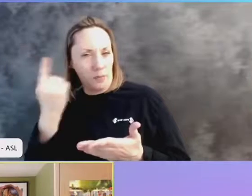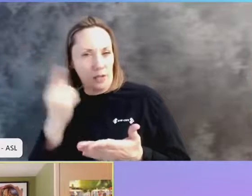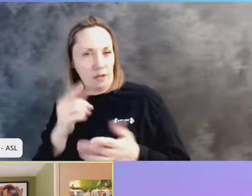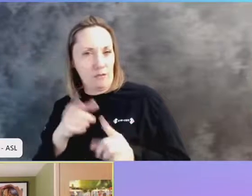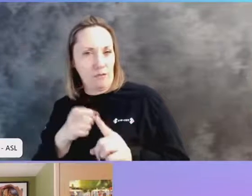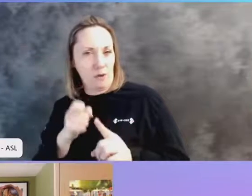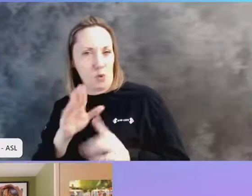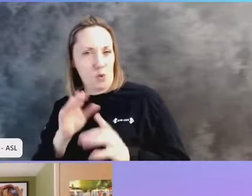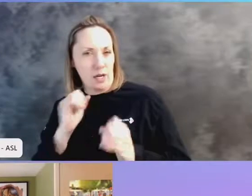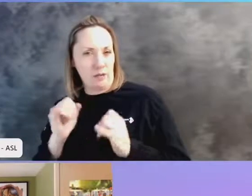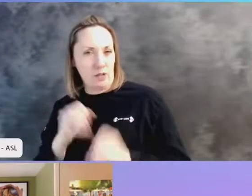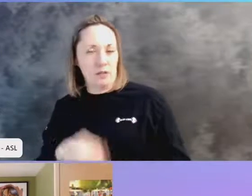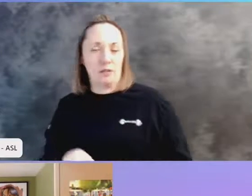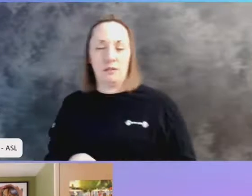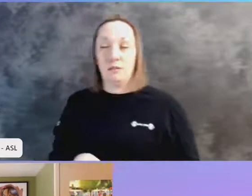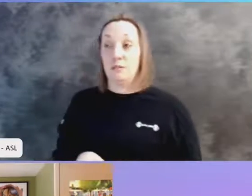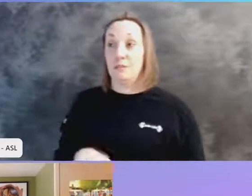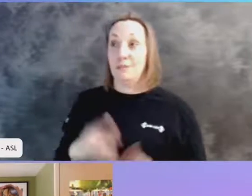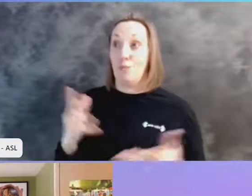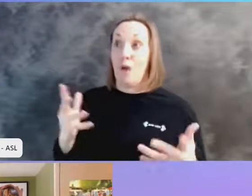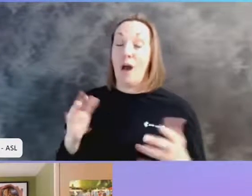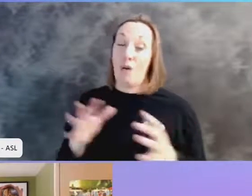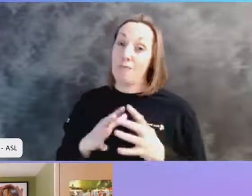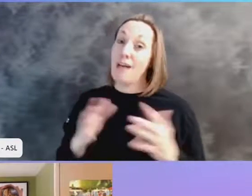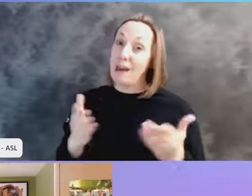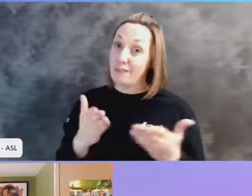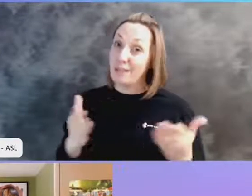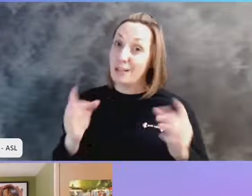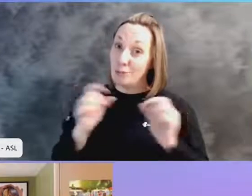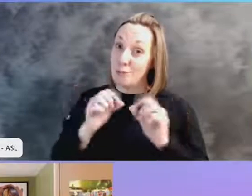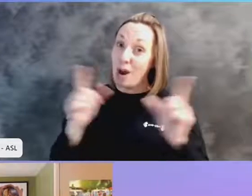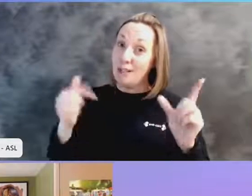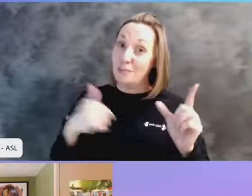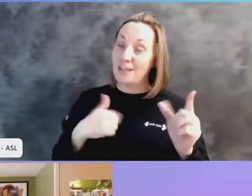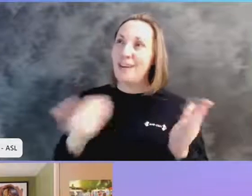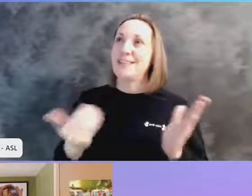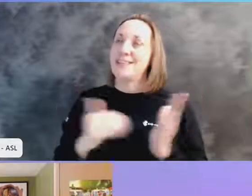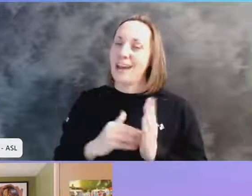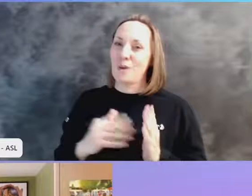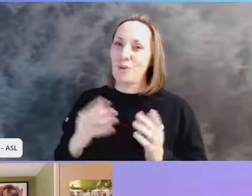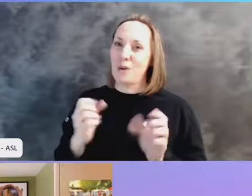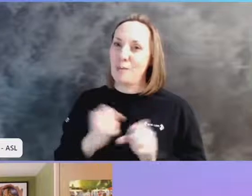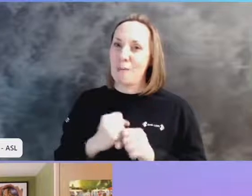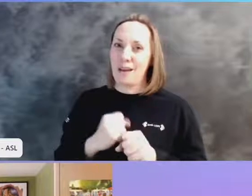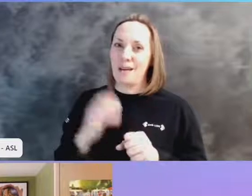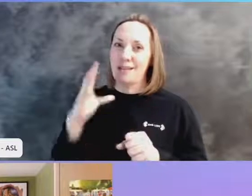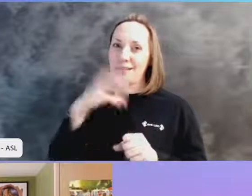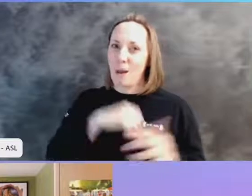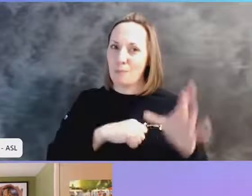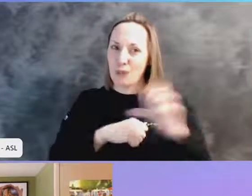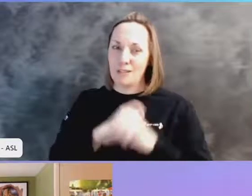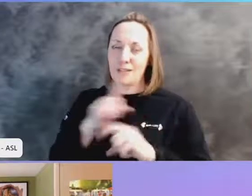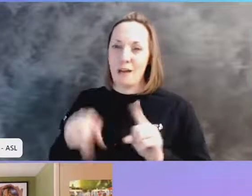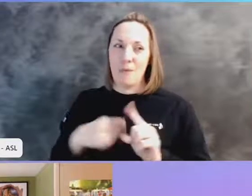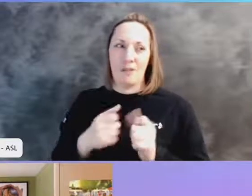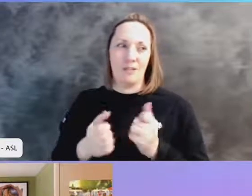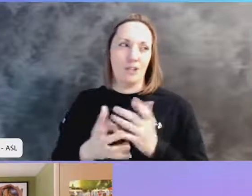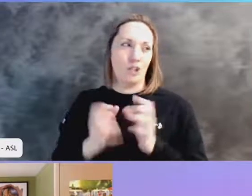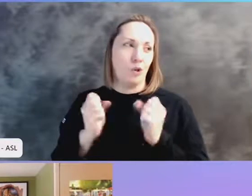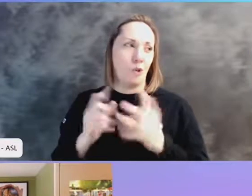fifty interviews for the book ? Something that you said that you hadn't thought of it that way based on the interviews?